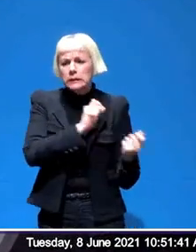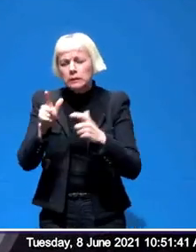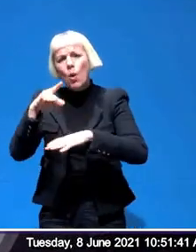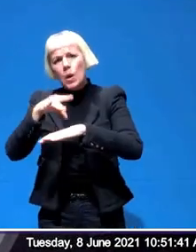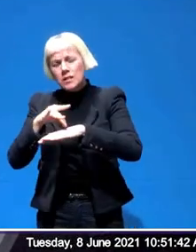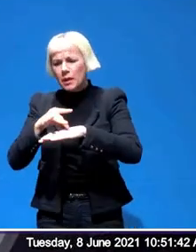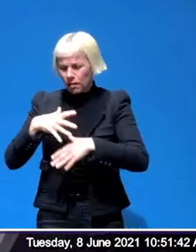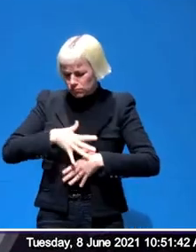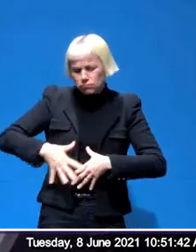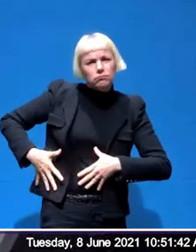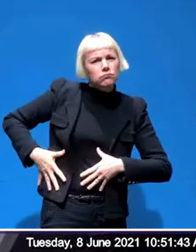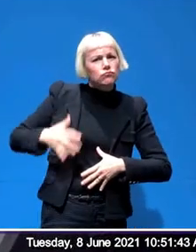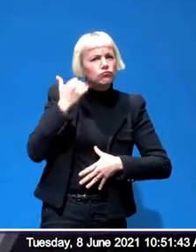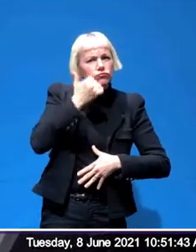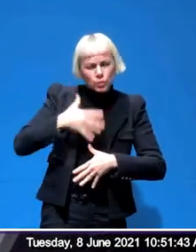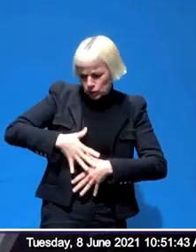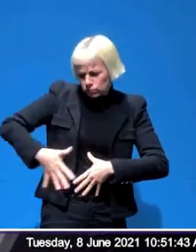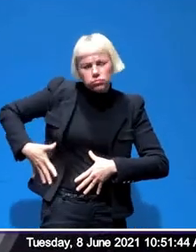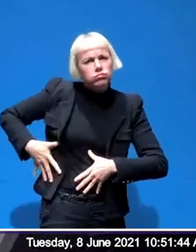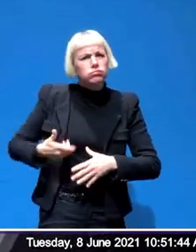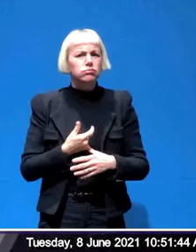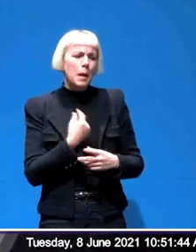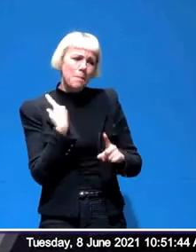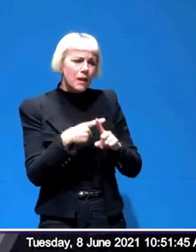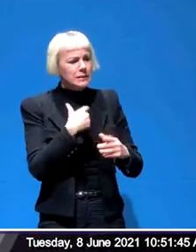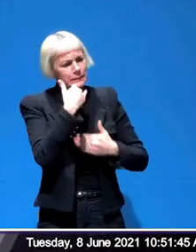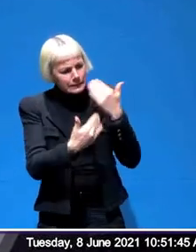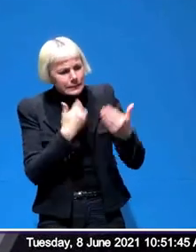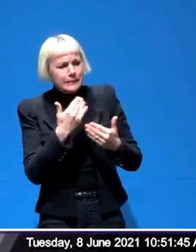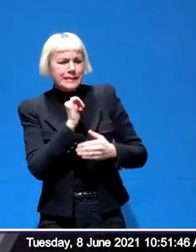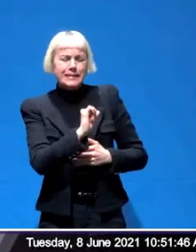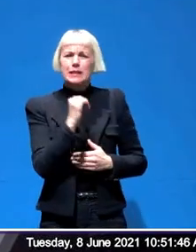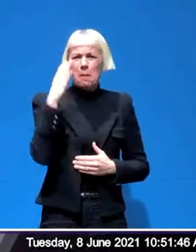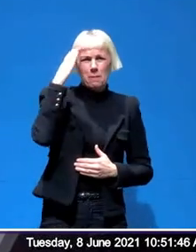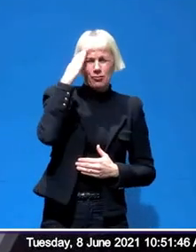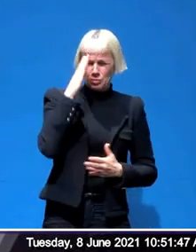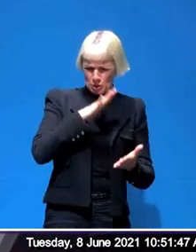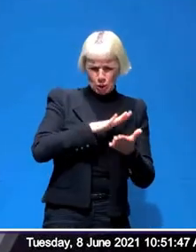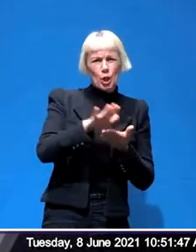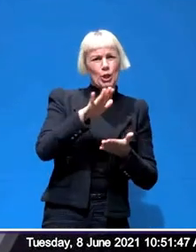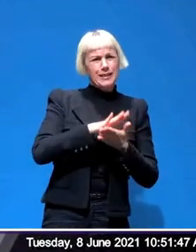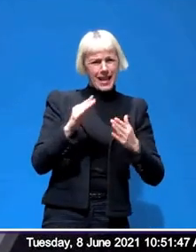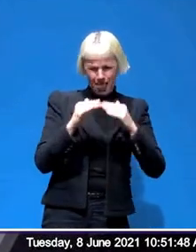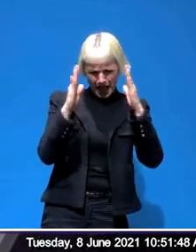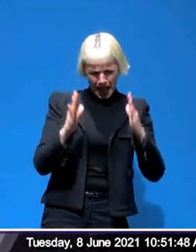I also complained about the cleanliness of Daniel's bedroom and more generally the cleanliness of the house.